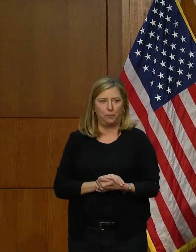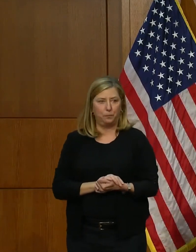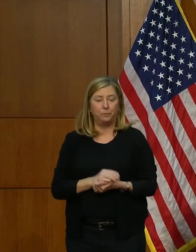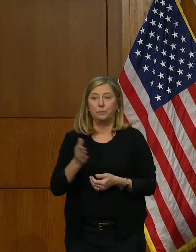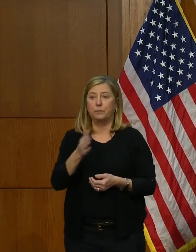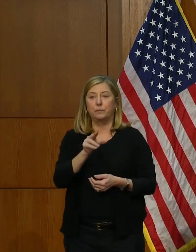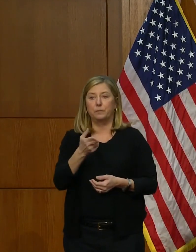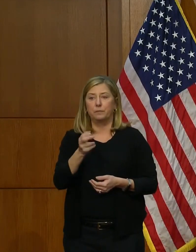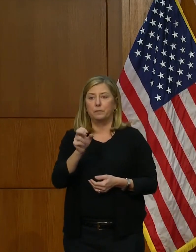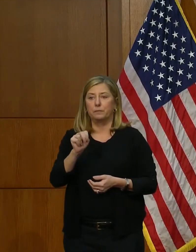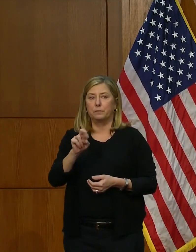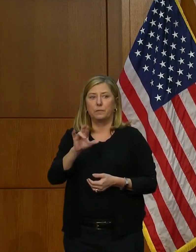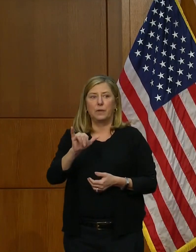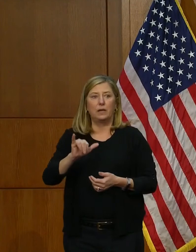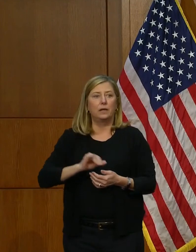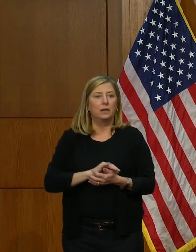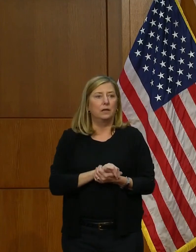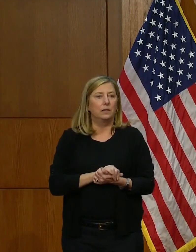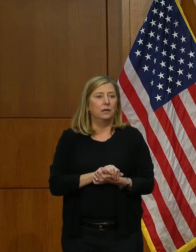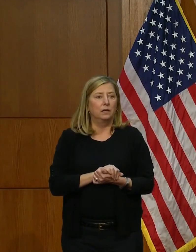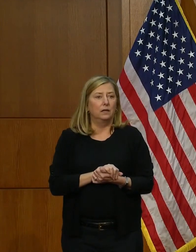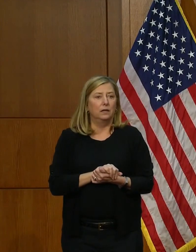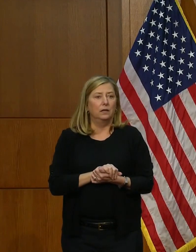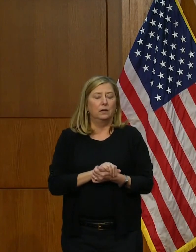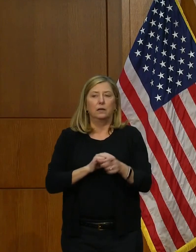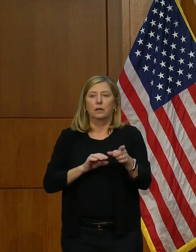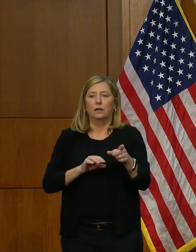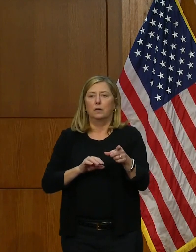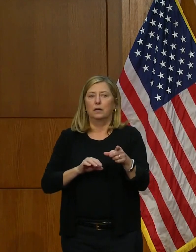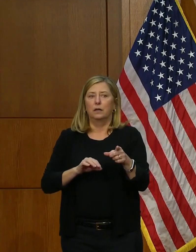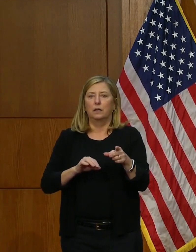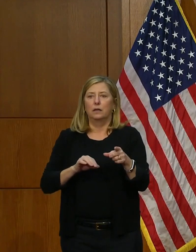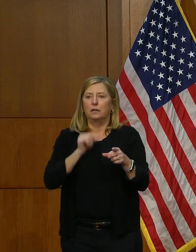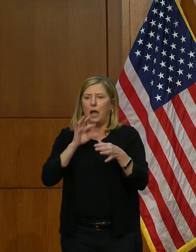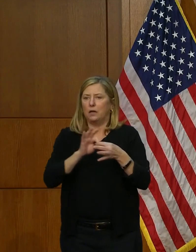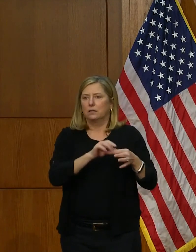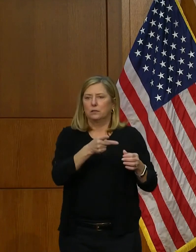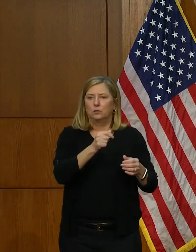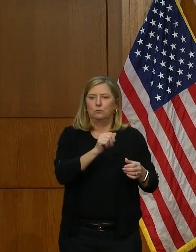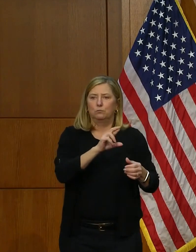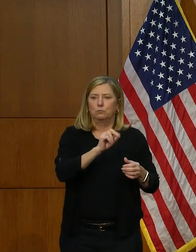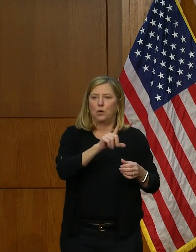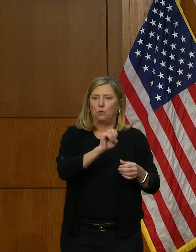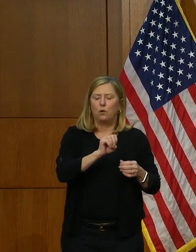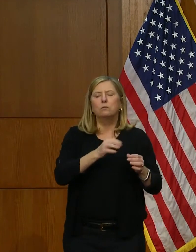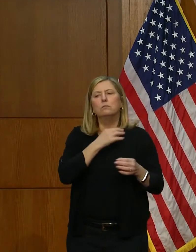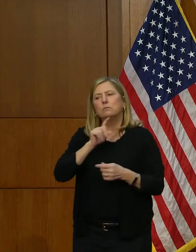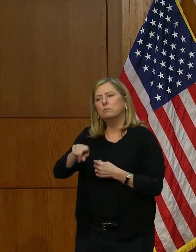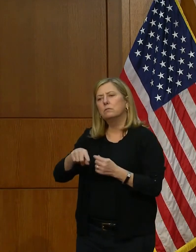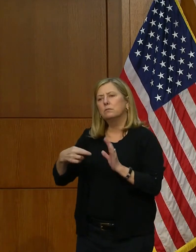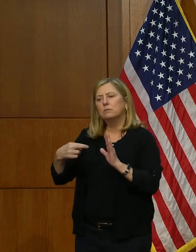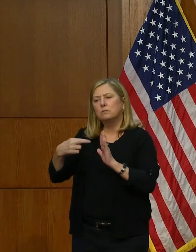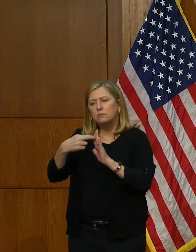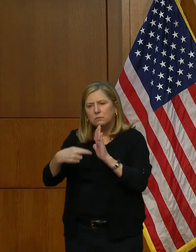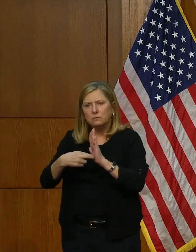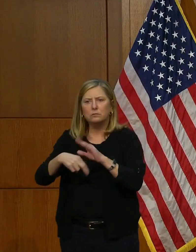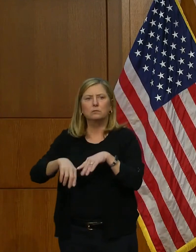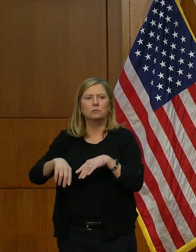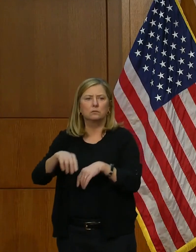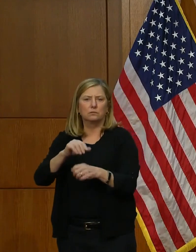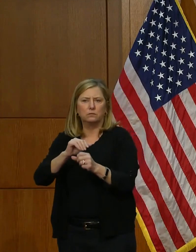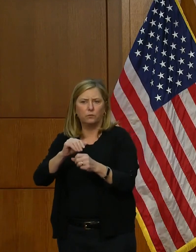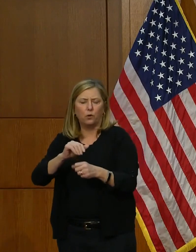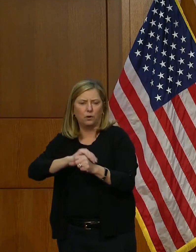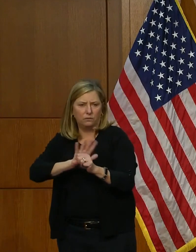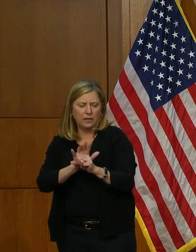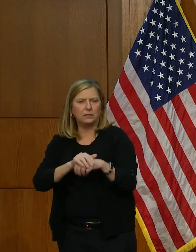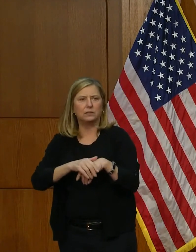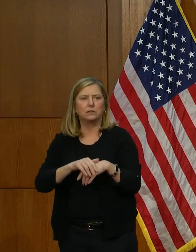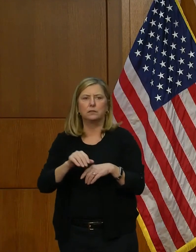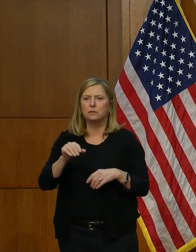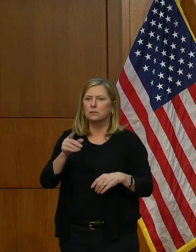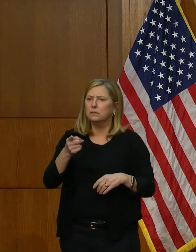THANK YOU. ROLL STUFF. BUT ON